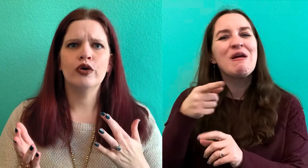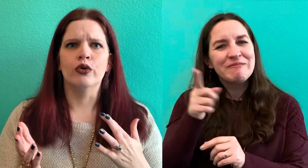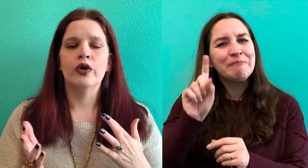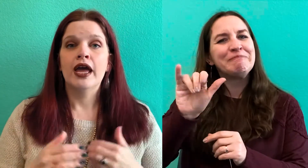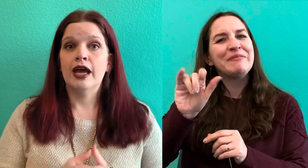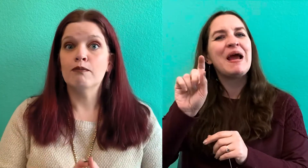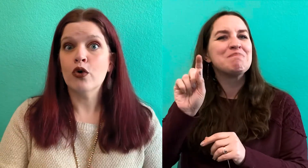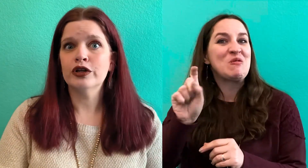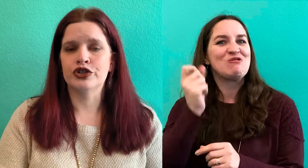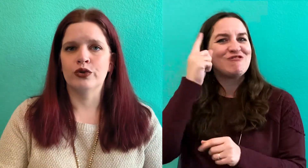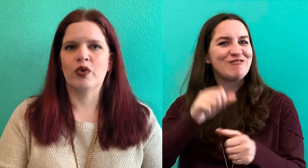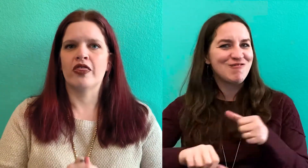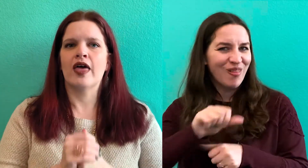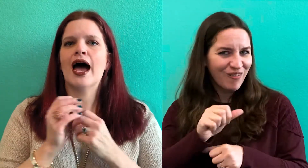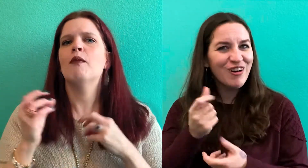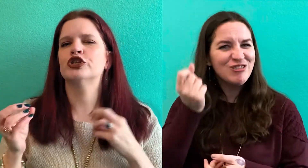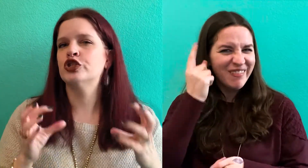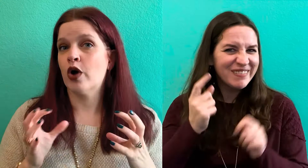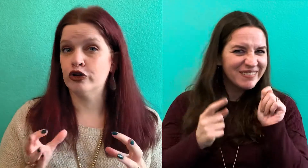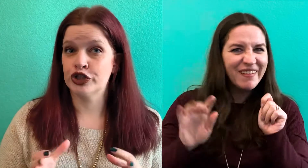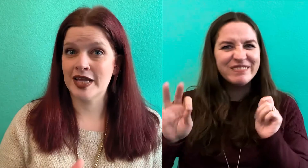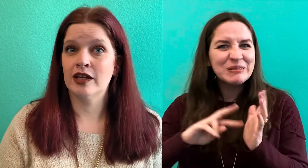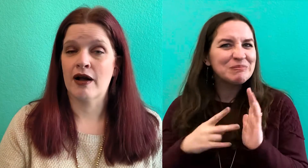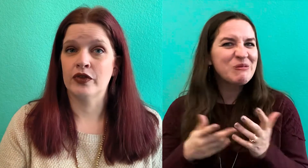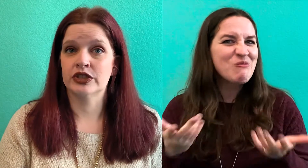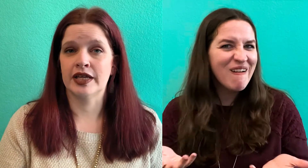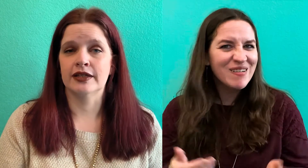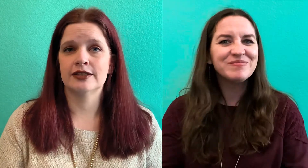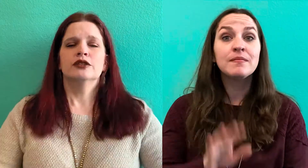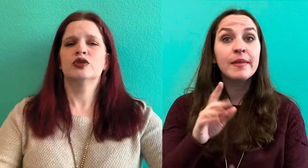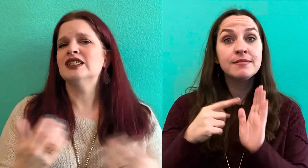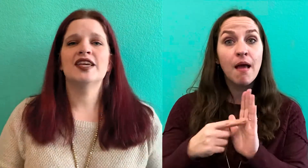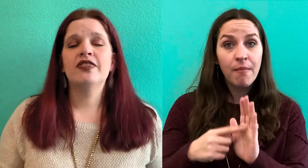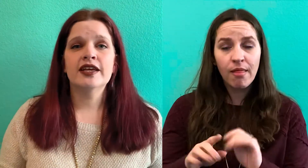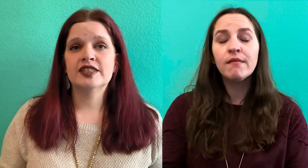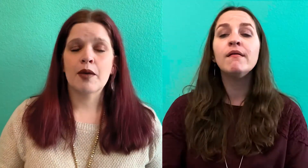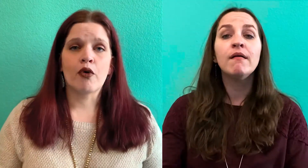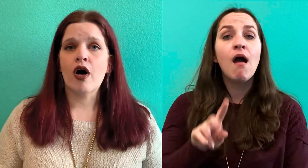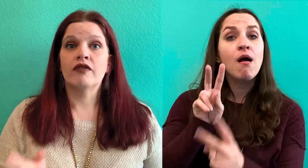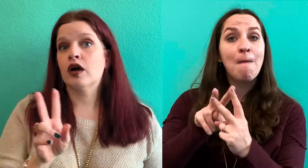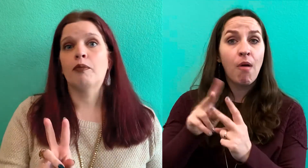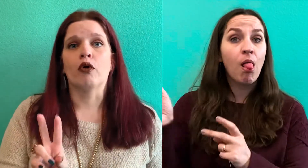who and more to do with how much do you understand about those things. So let's take the example of a couple, and one